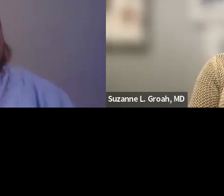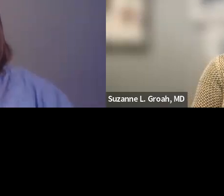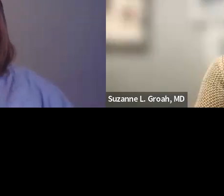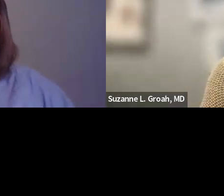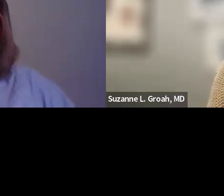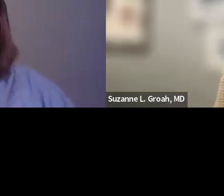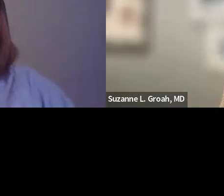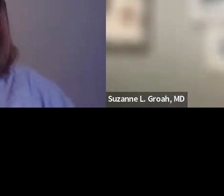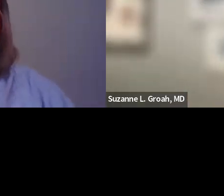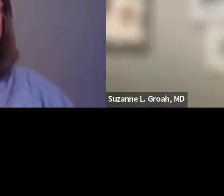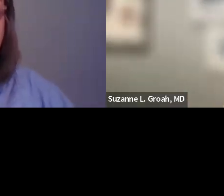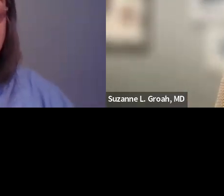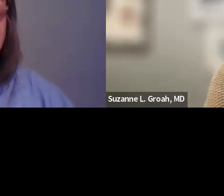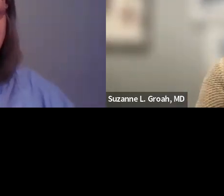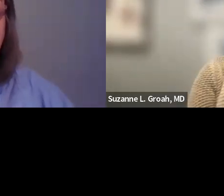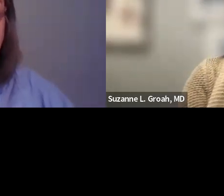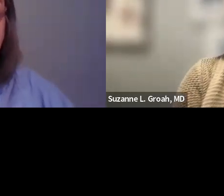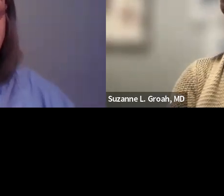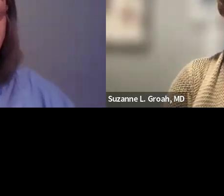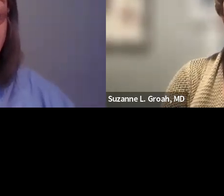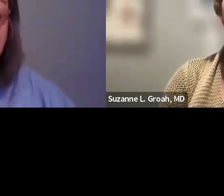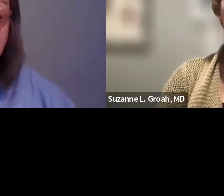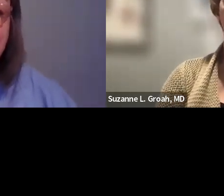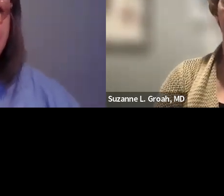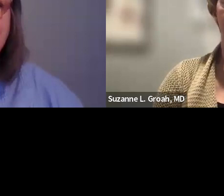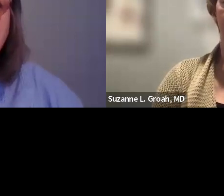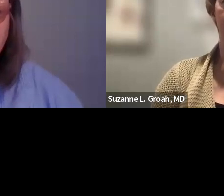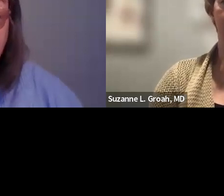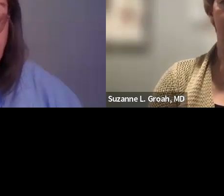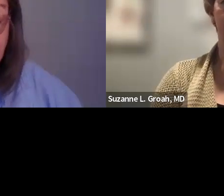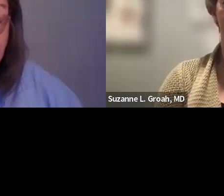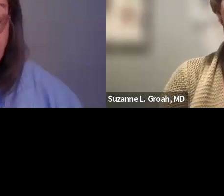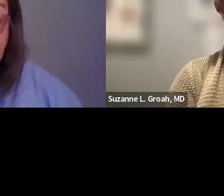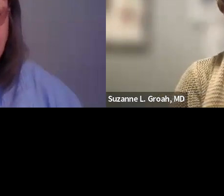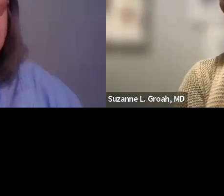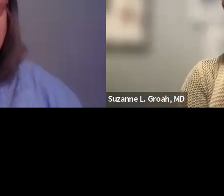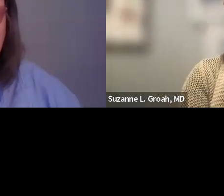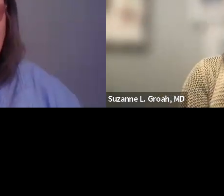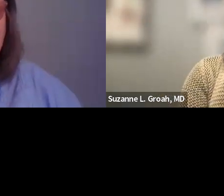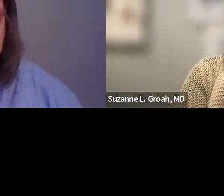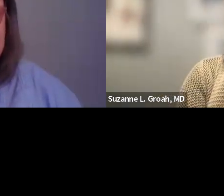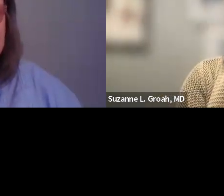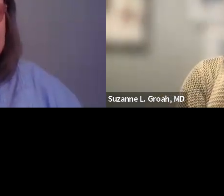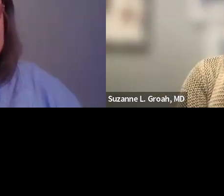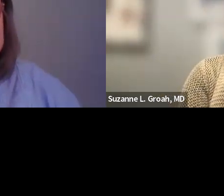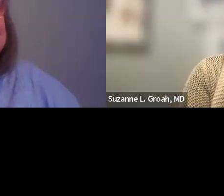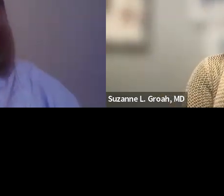As I said earlier, I have found a person who can actually talk about the bladder more than I can. So we're set for today.